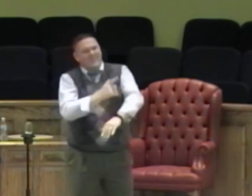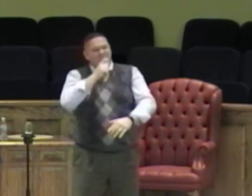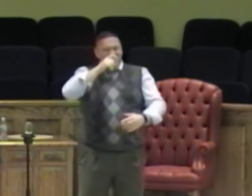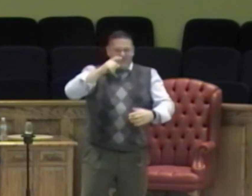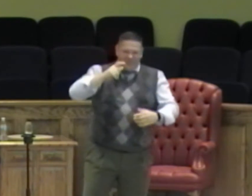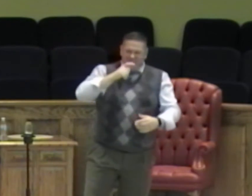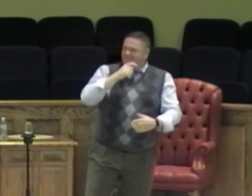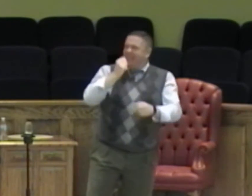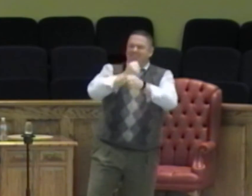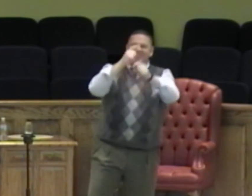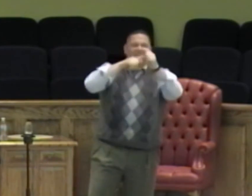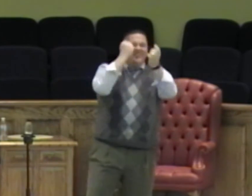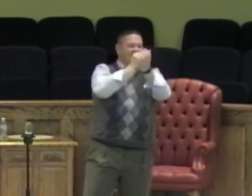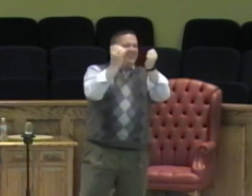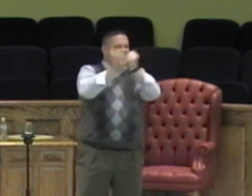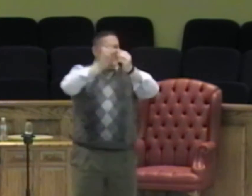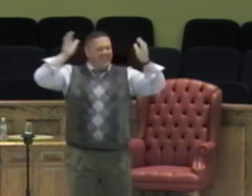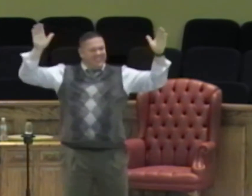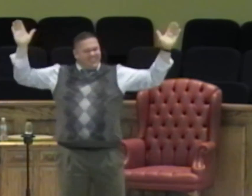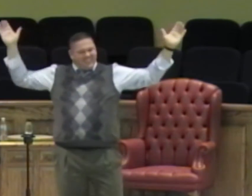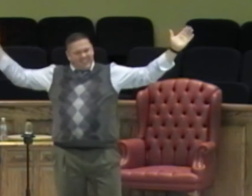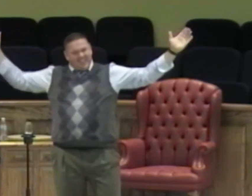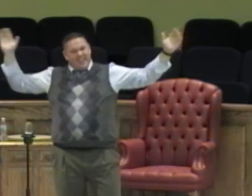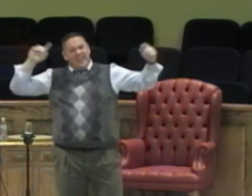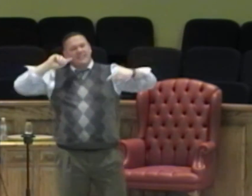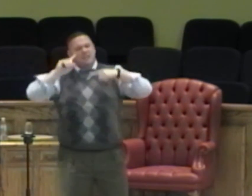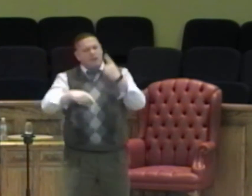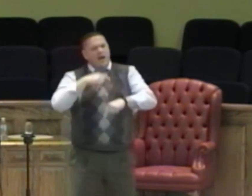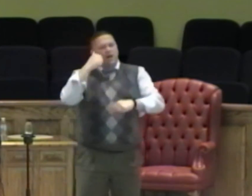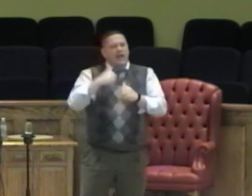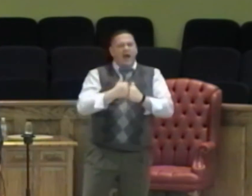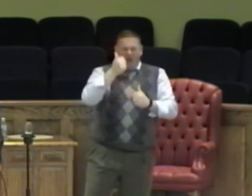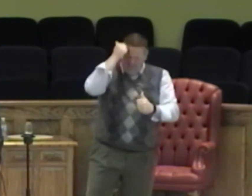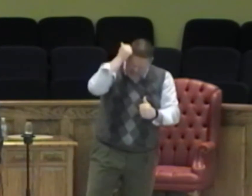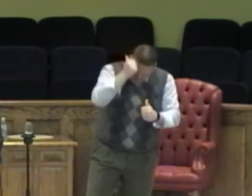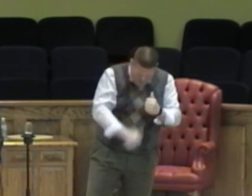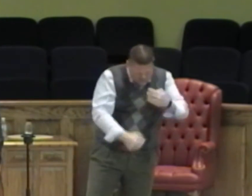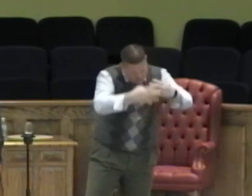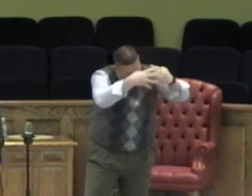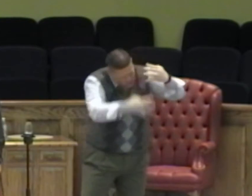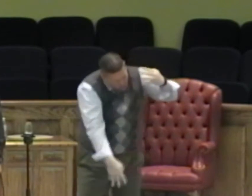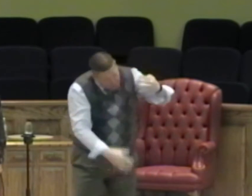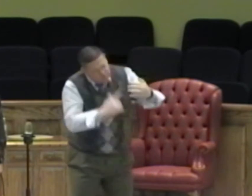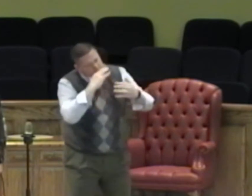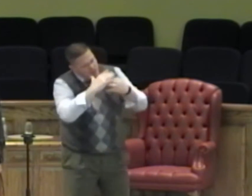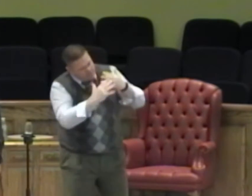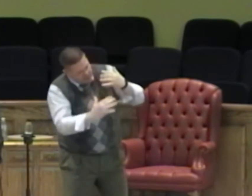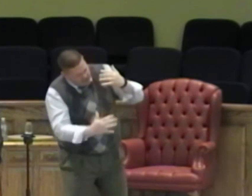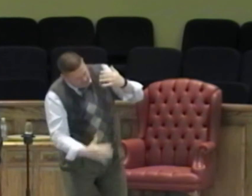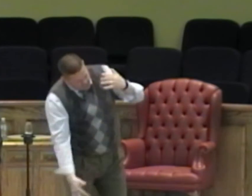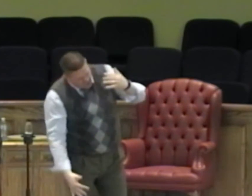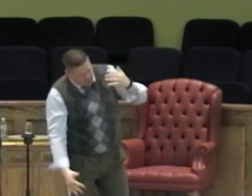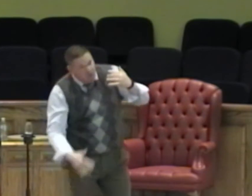Nailed to a tree It's about every drop of blood that flowed from